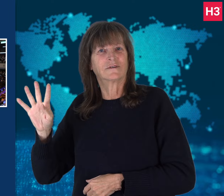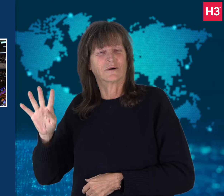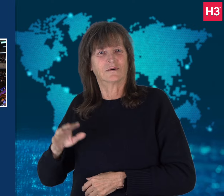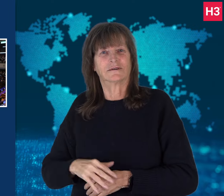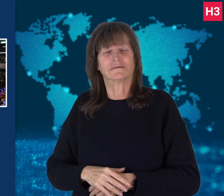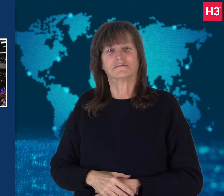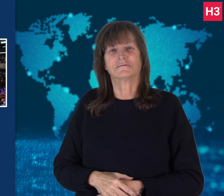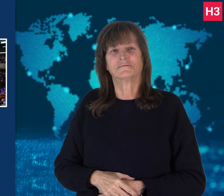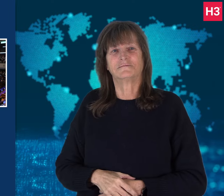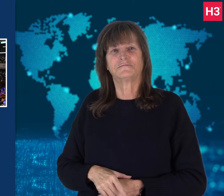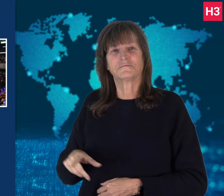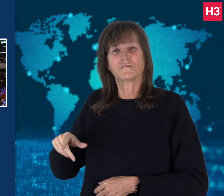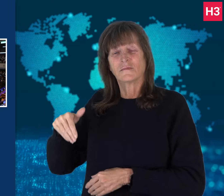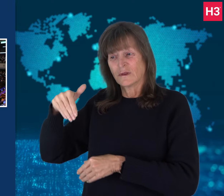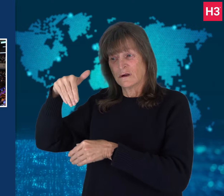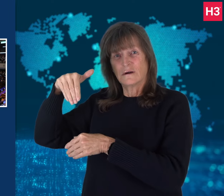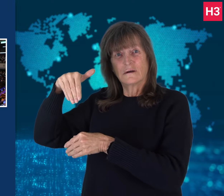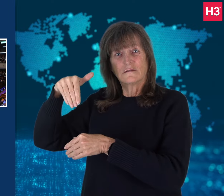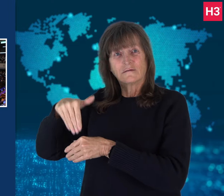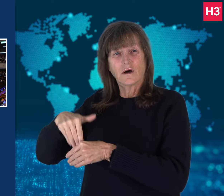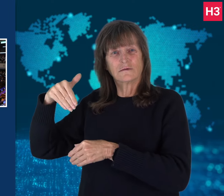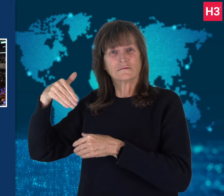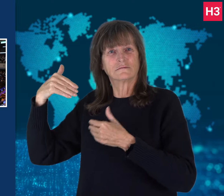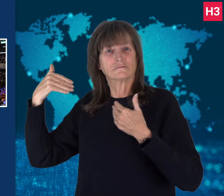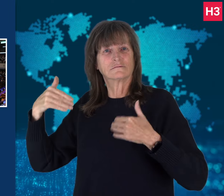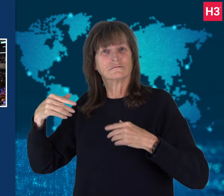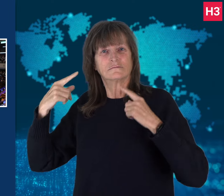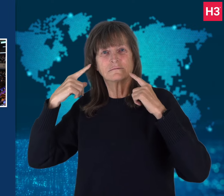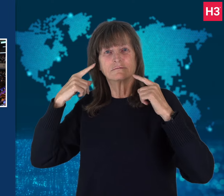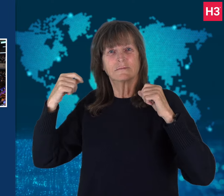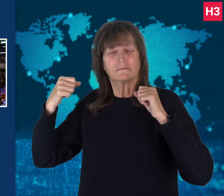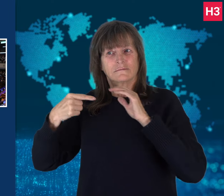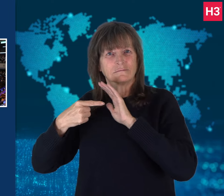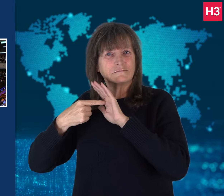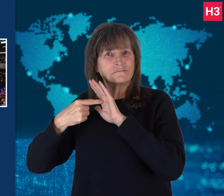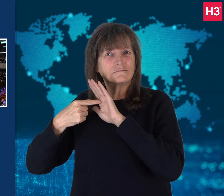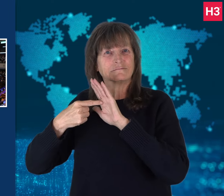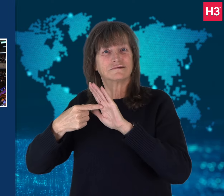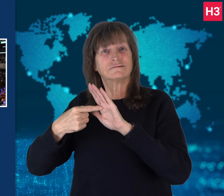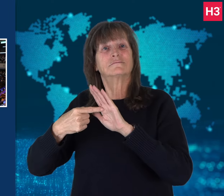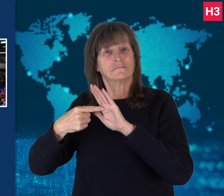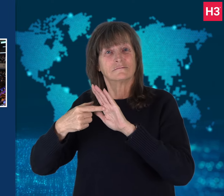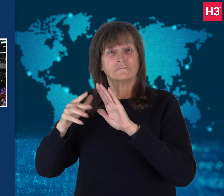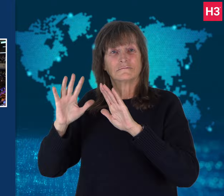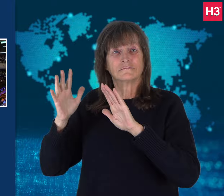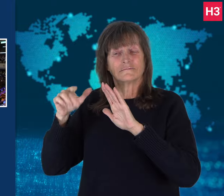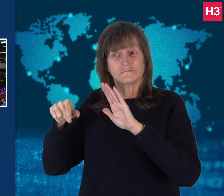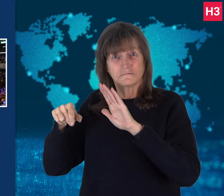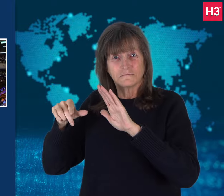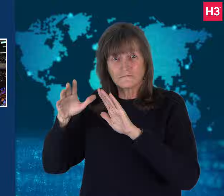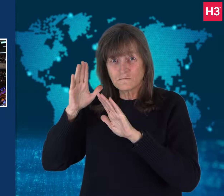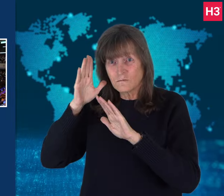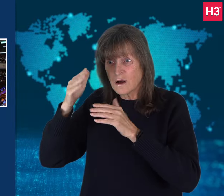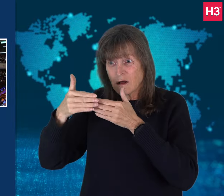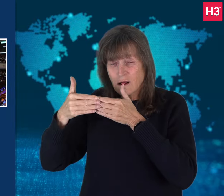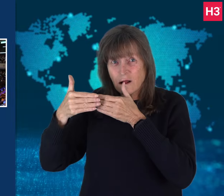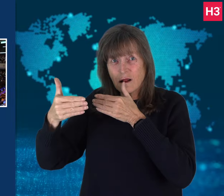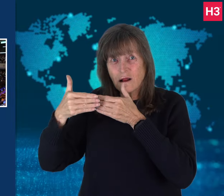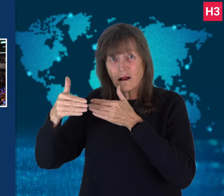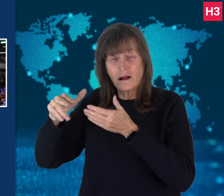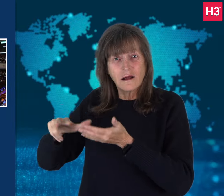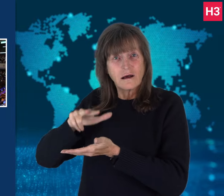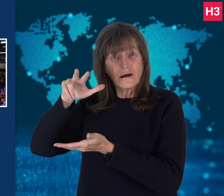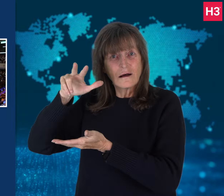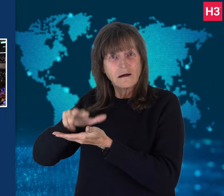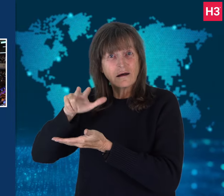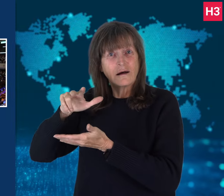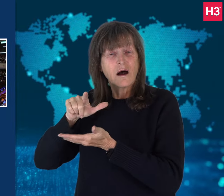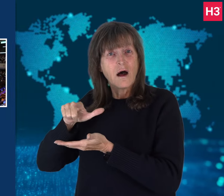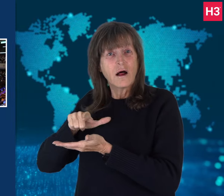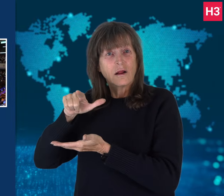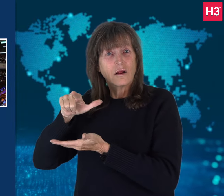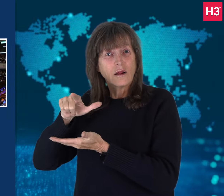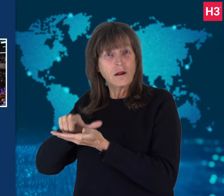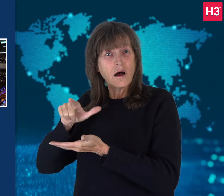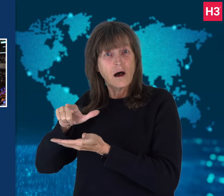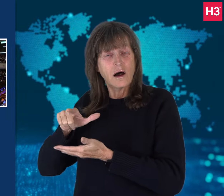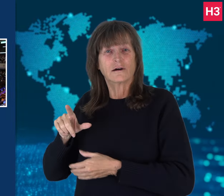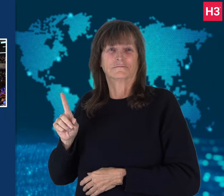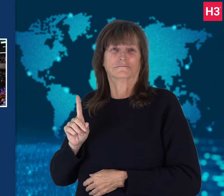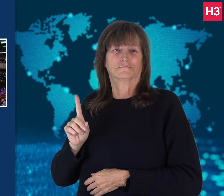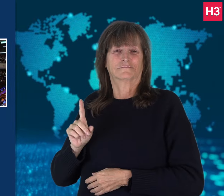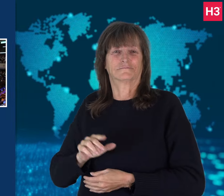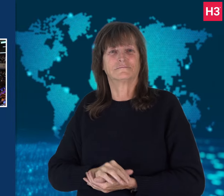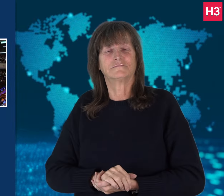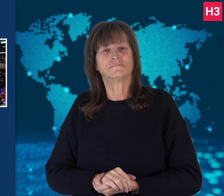The vote was mostly symbolic and will likely not become law.